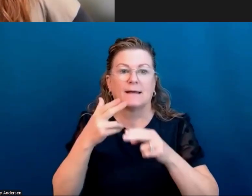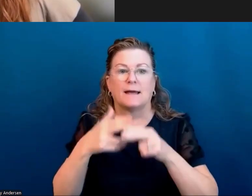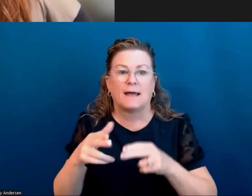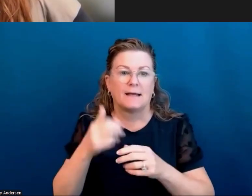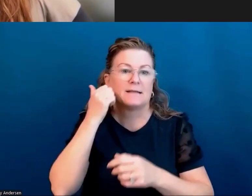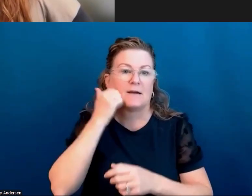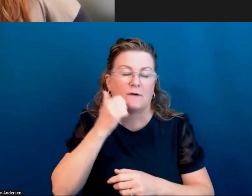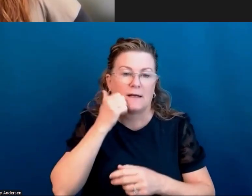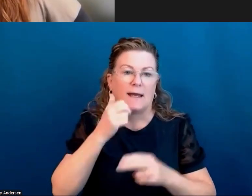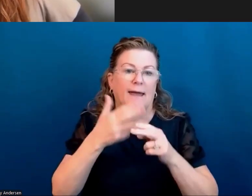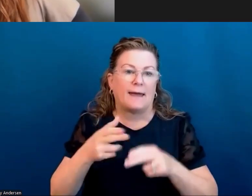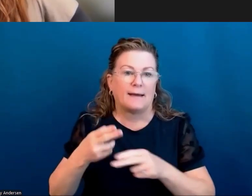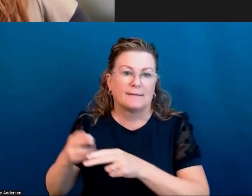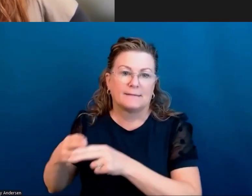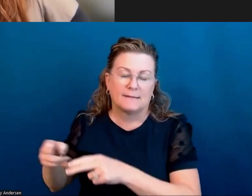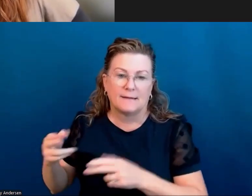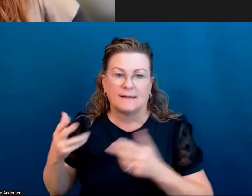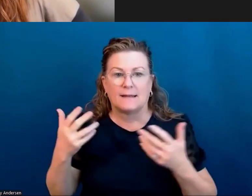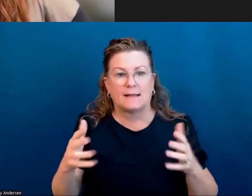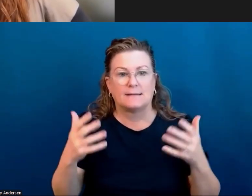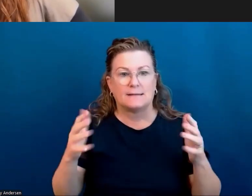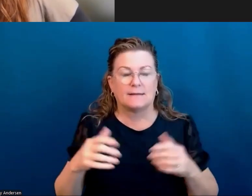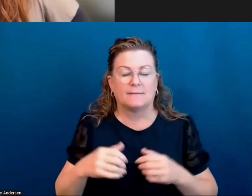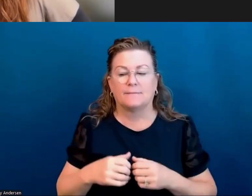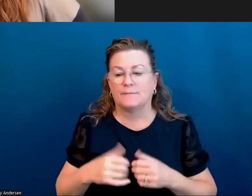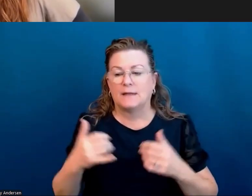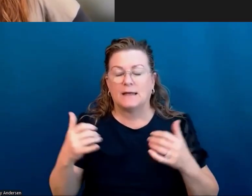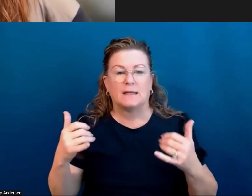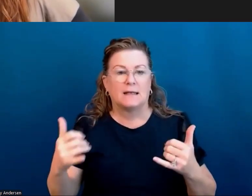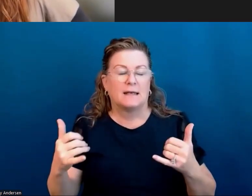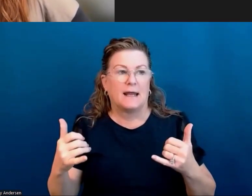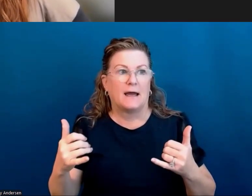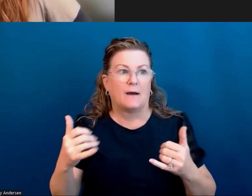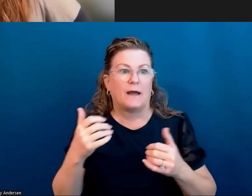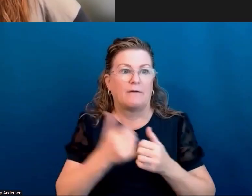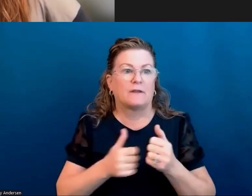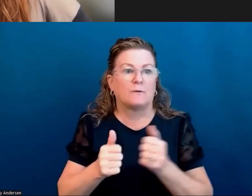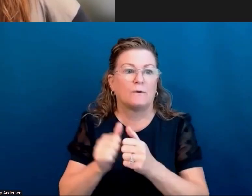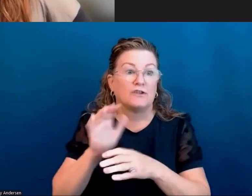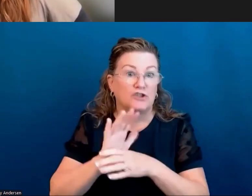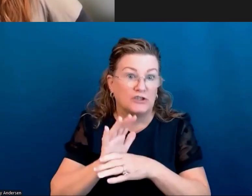day, every meal. And now it's everything with cheese. Like all